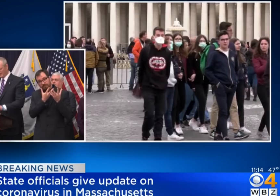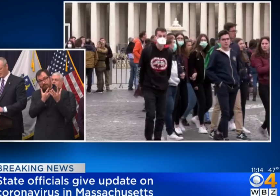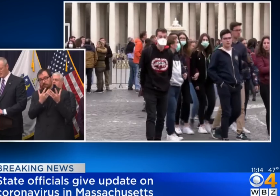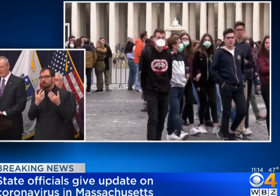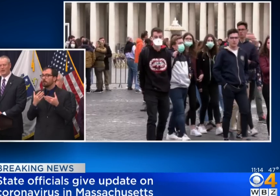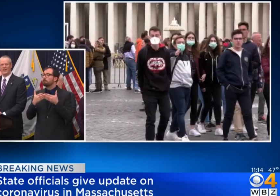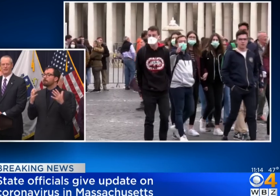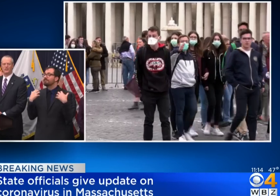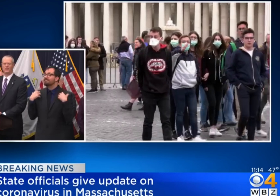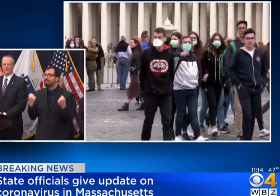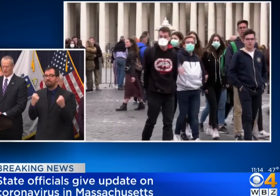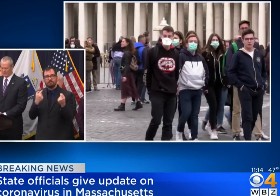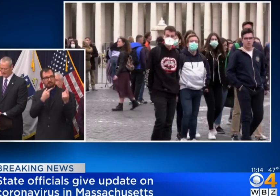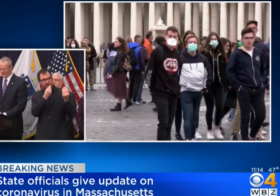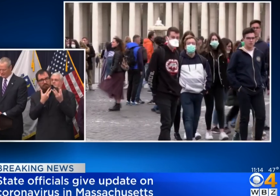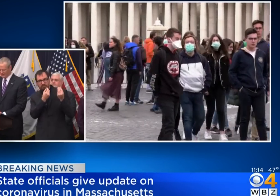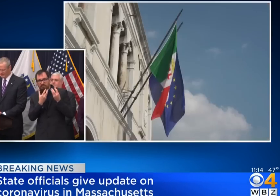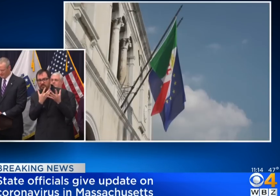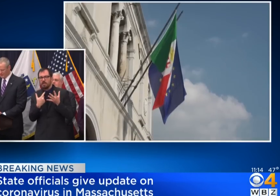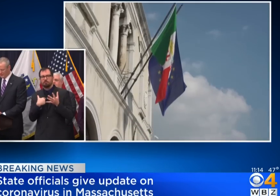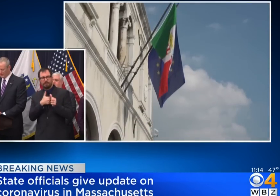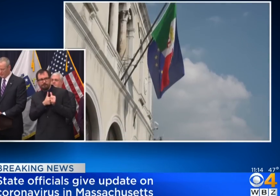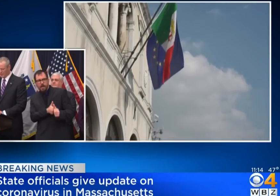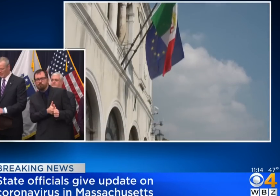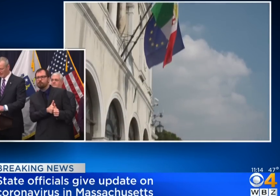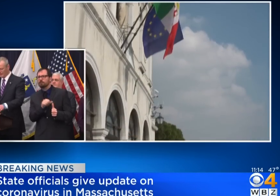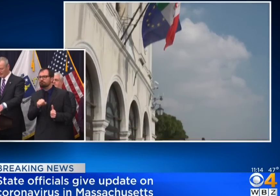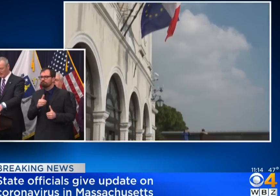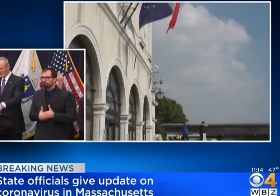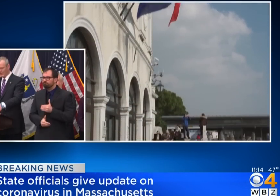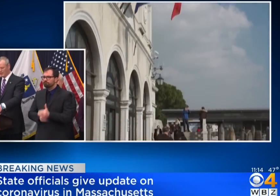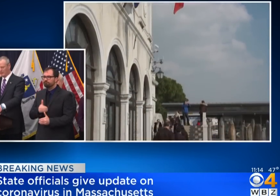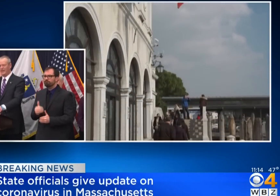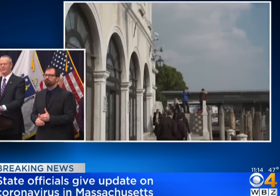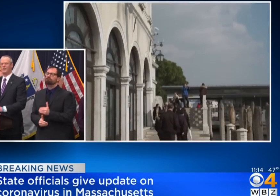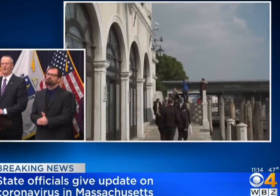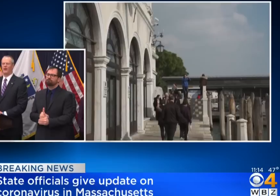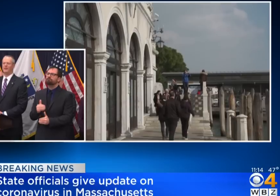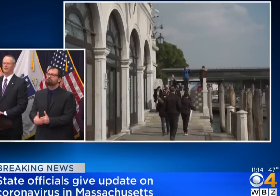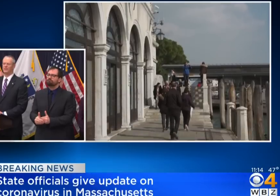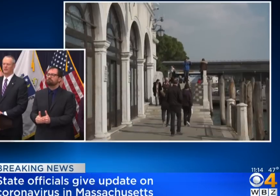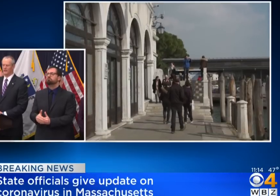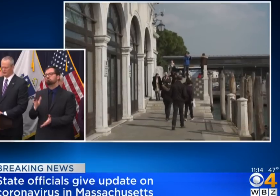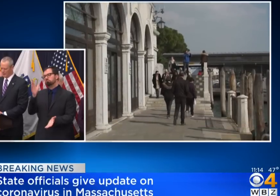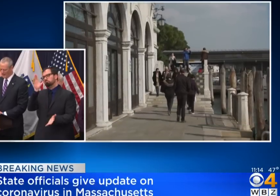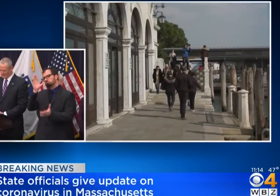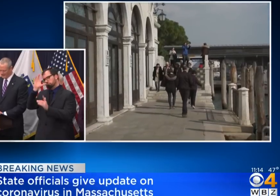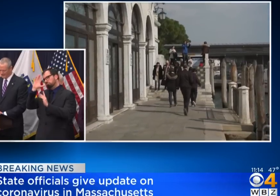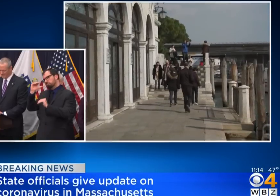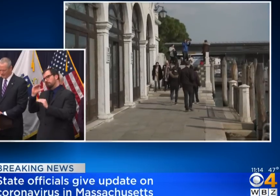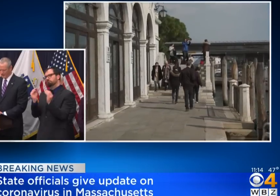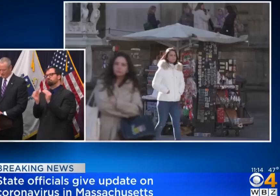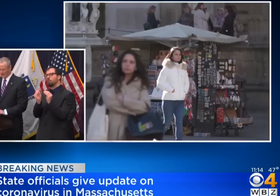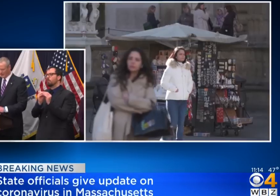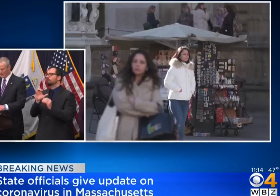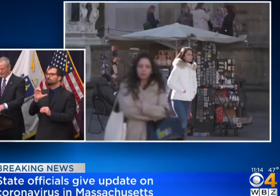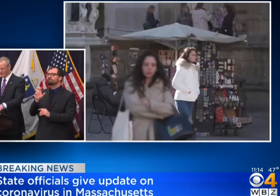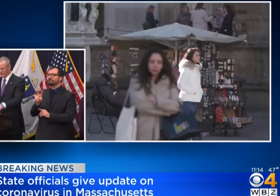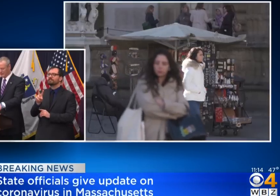ORGANIZATION, OUR PUBLIC HEALTH OFFICIALS, THE CDC, AND OUR WORLD CLASS HOSPITALS. WE ANTICIPATE THAT THERE WILL BE